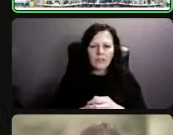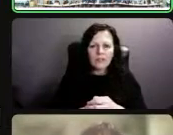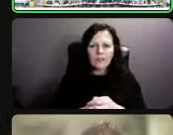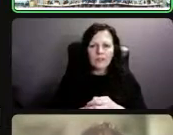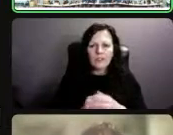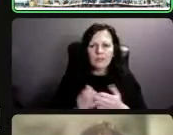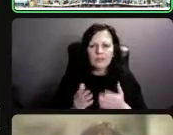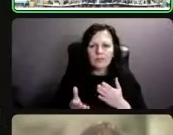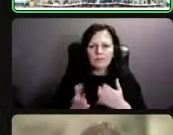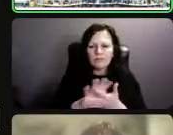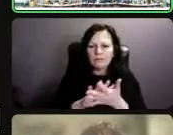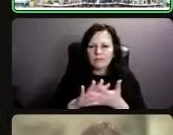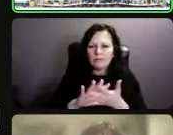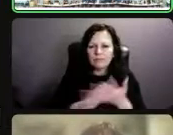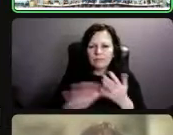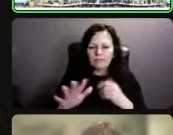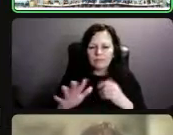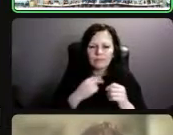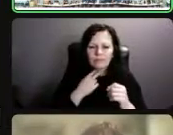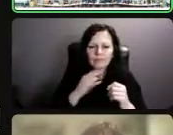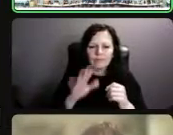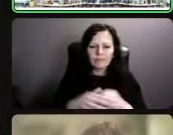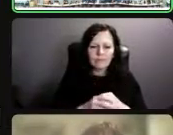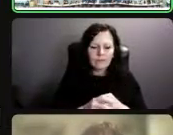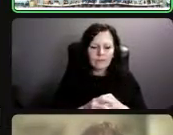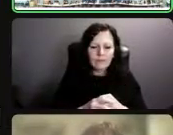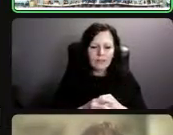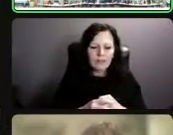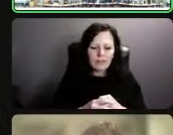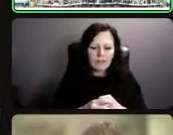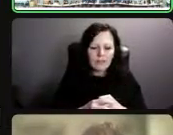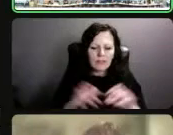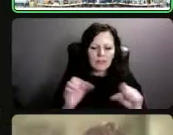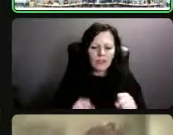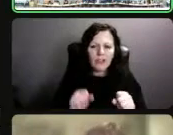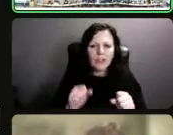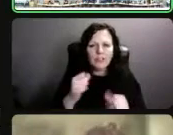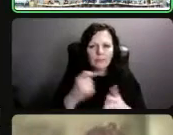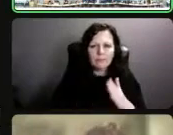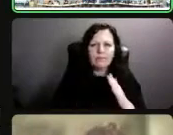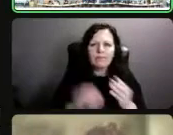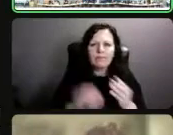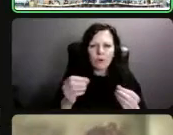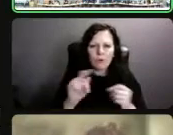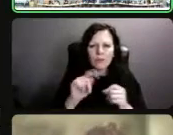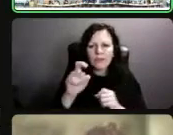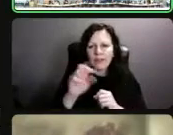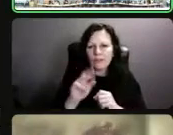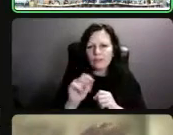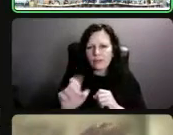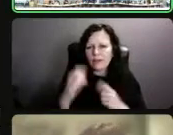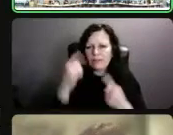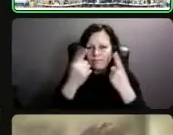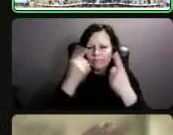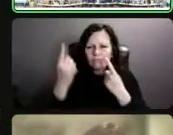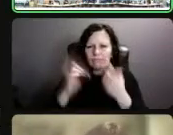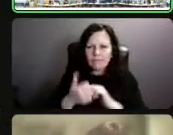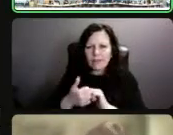SOME COMBINATION OF AND THEY MIGHT BE GOING HOME OWNERS